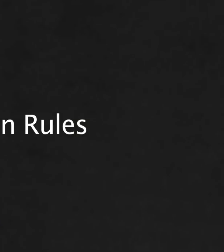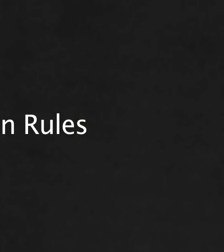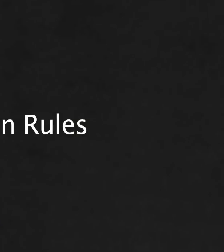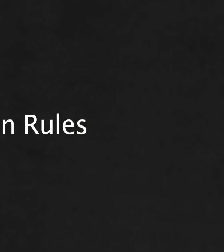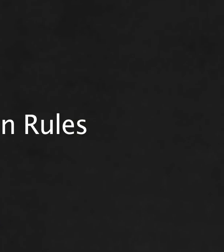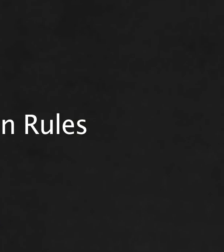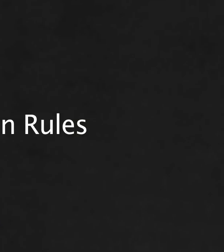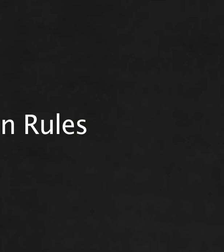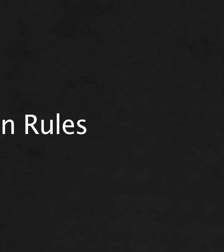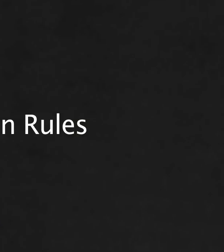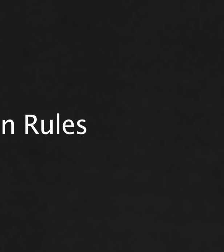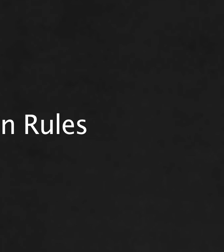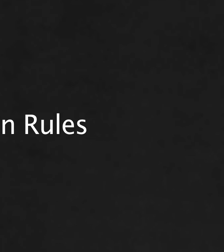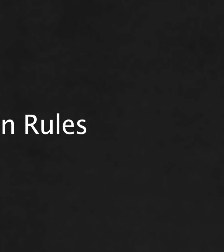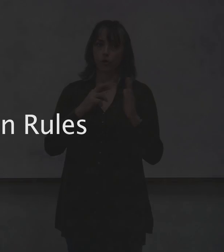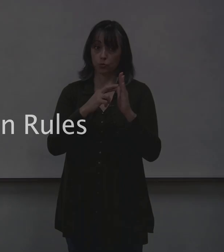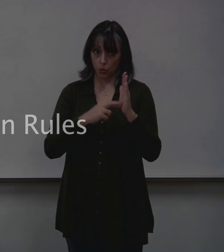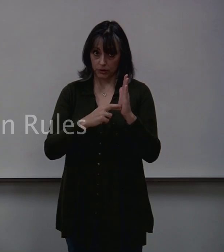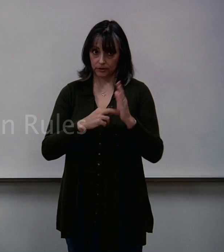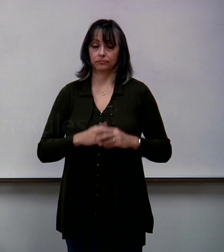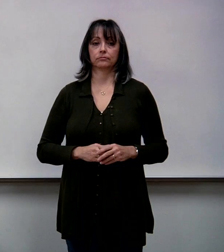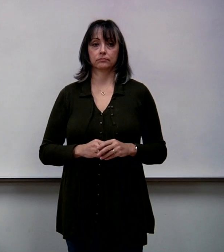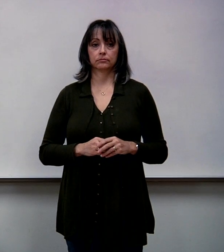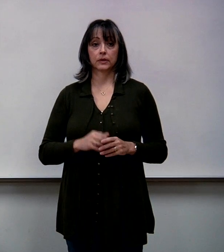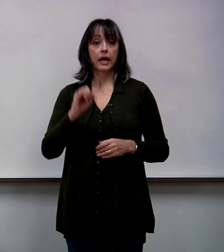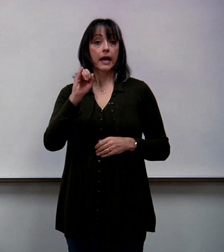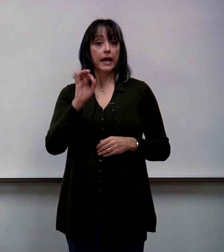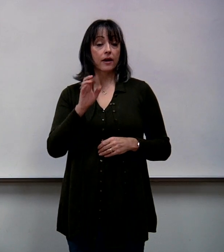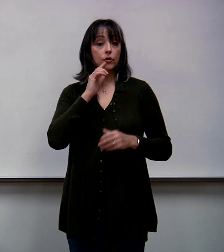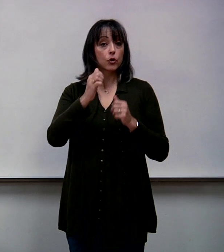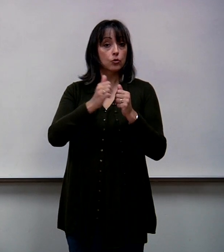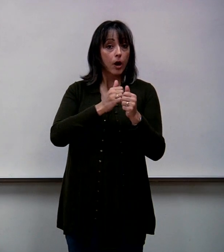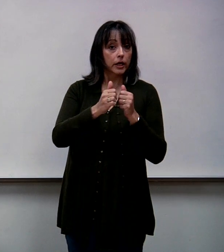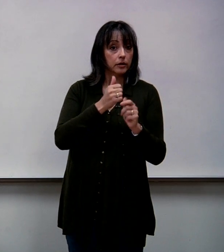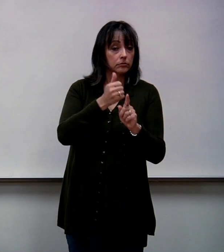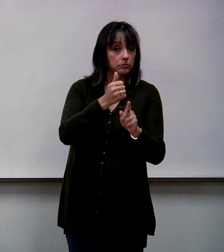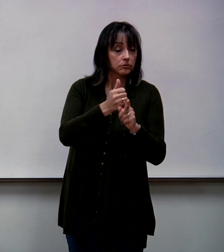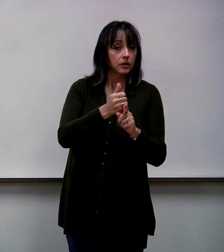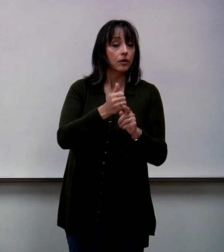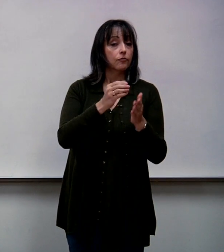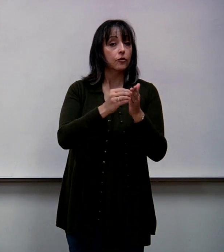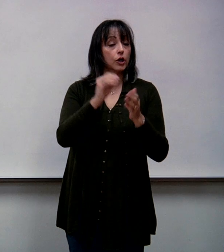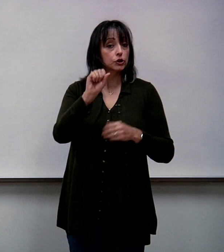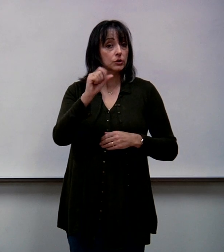Now for the rules. If you're running for a Student Government position there are some things you are not